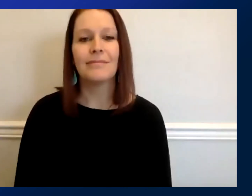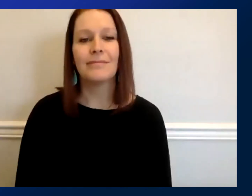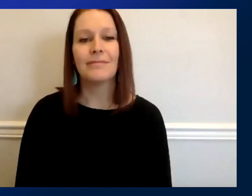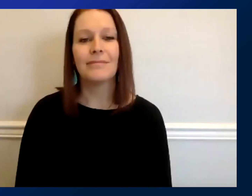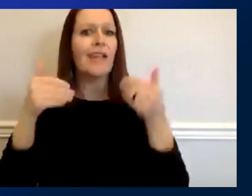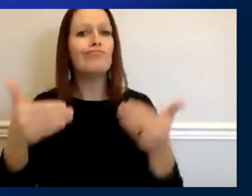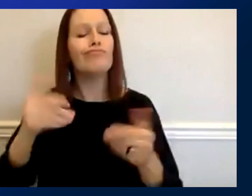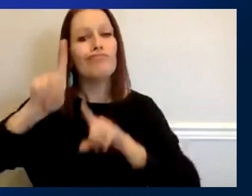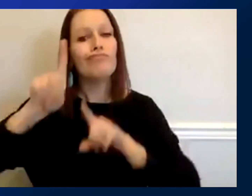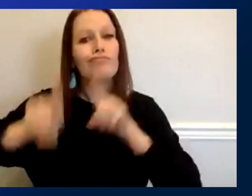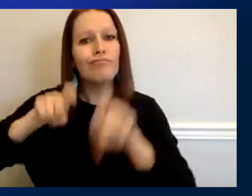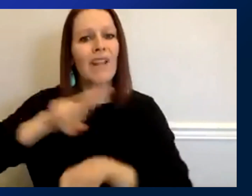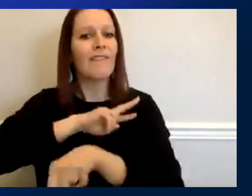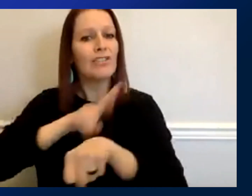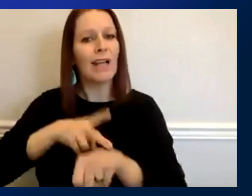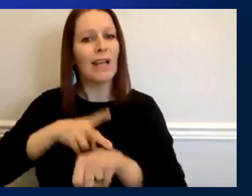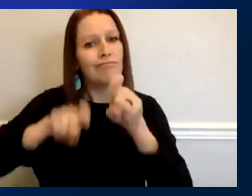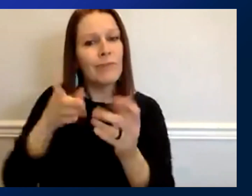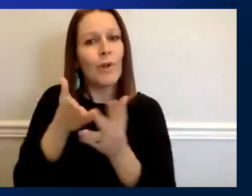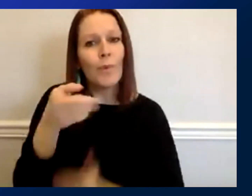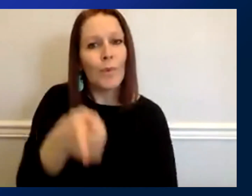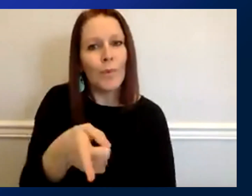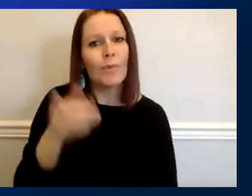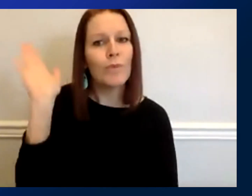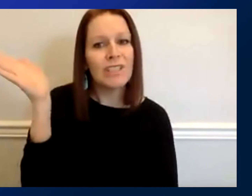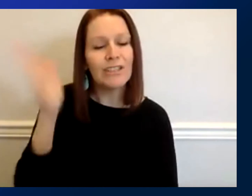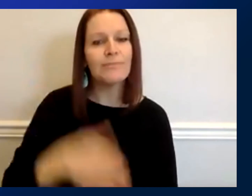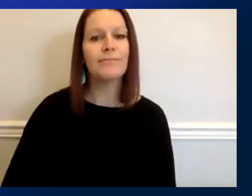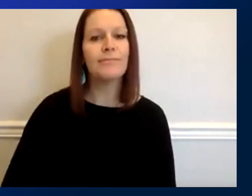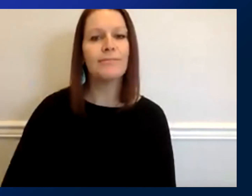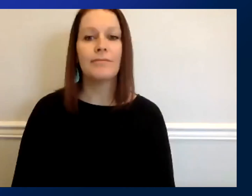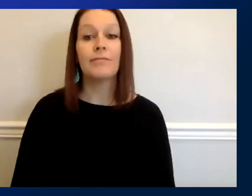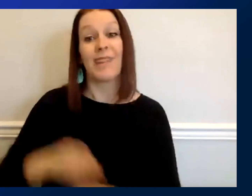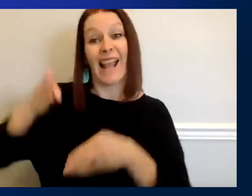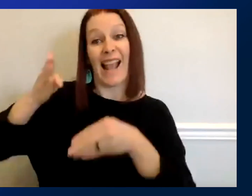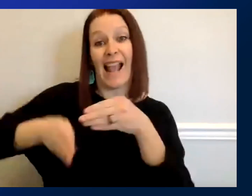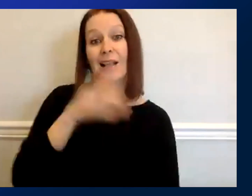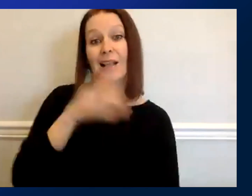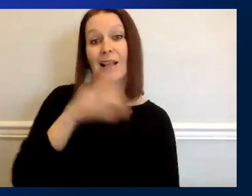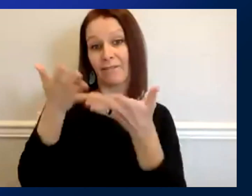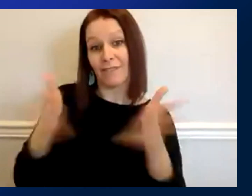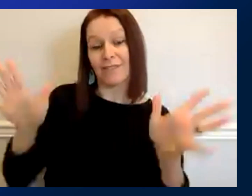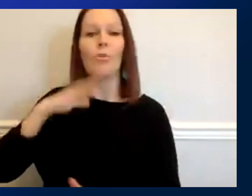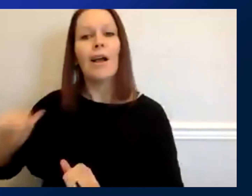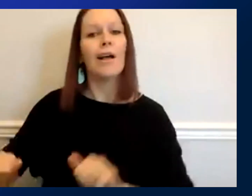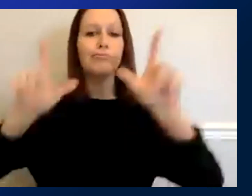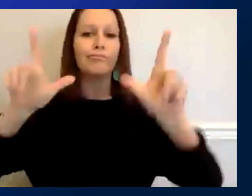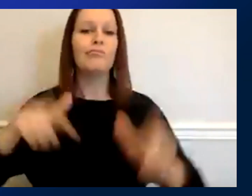you can ask victor rica questions throughout the presentation and i will join victoria at the end and share your questions with her